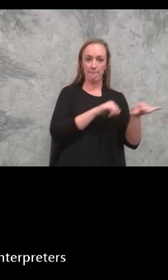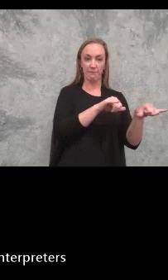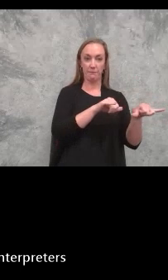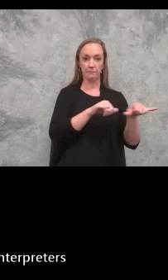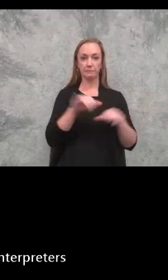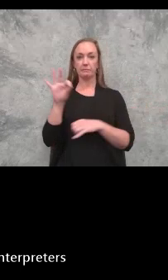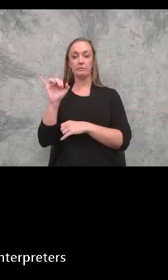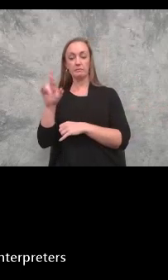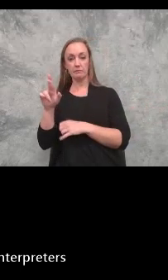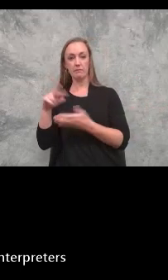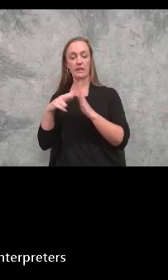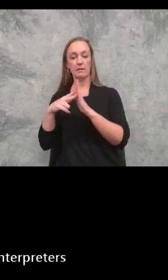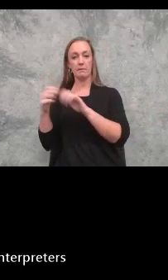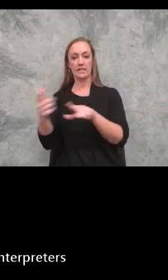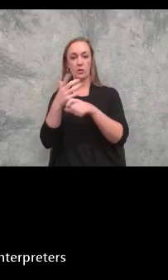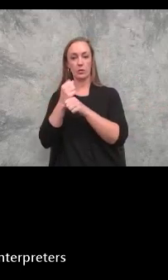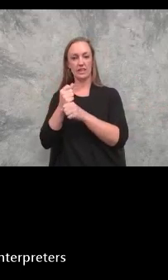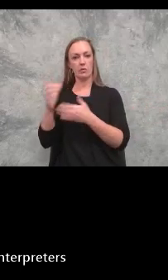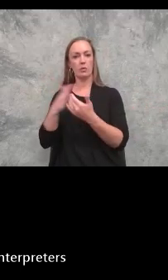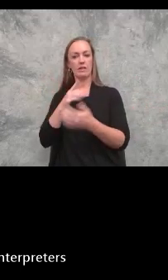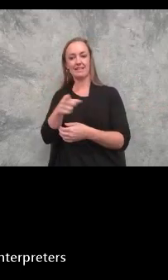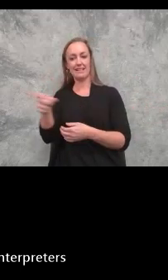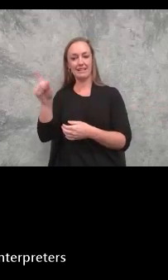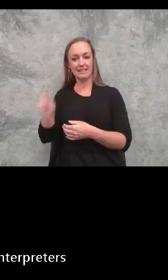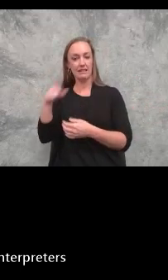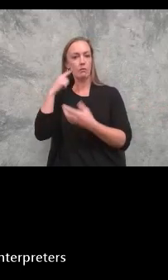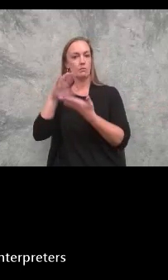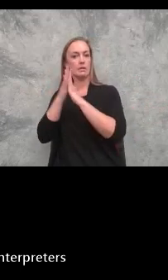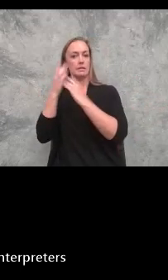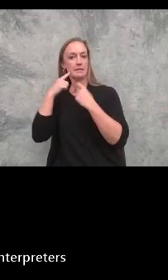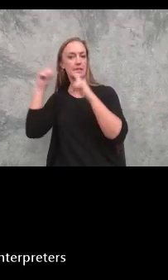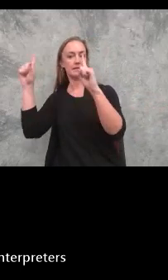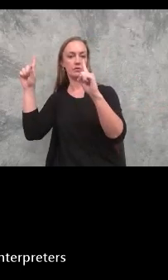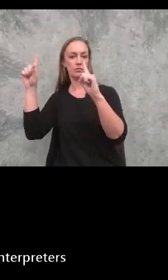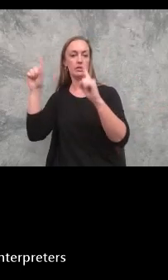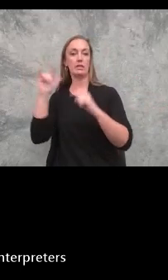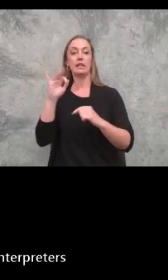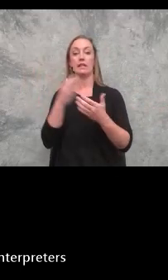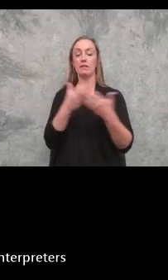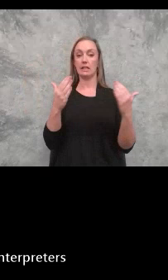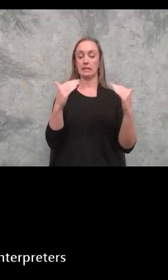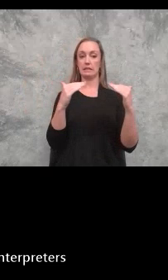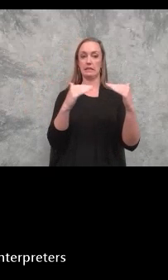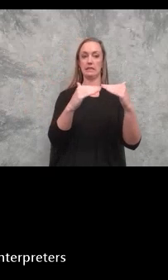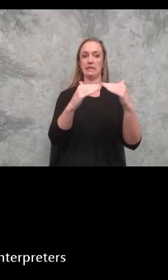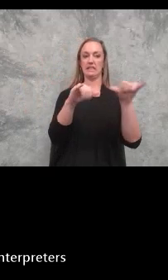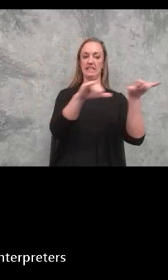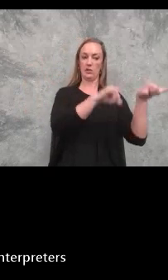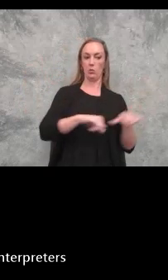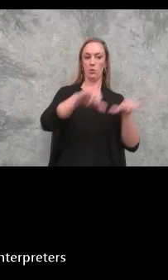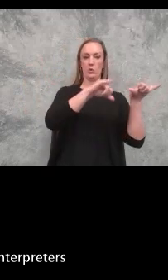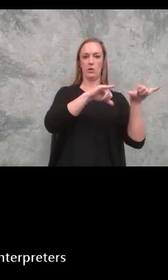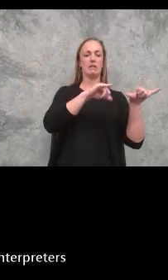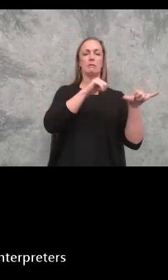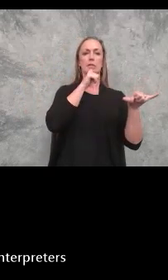gets what they need to be successful. If things are equal, that does not necessarily translate to